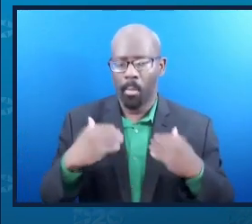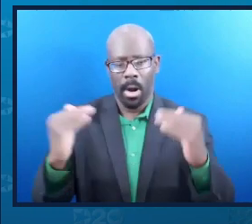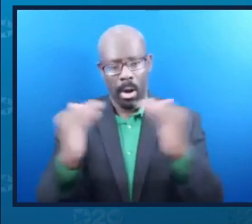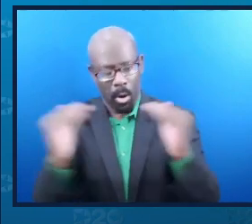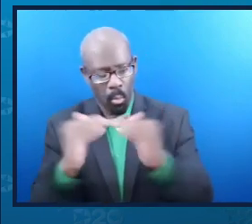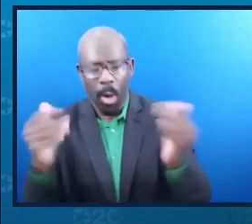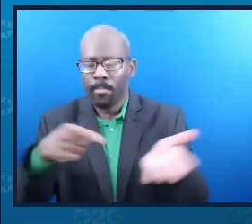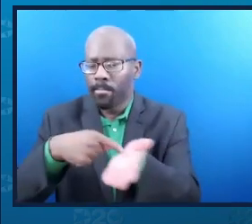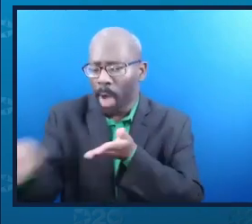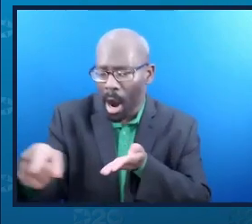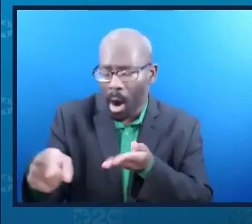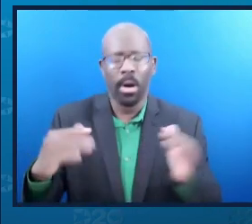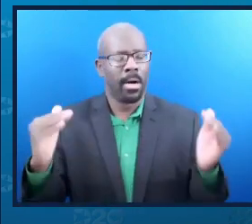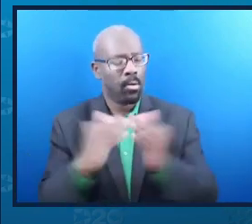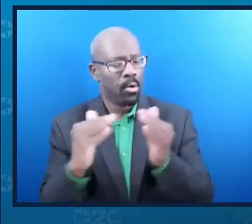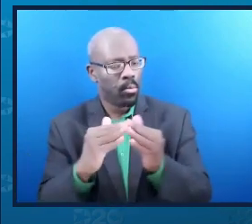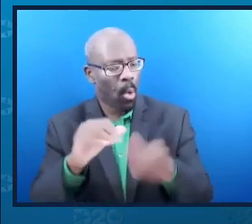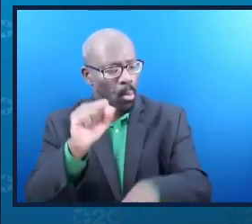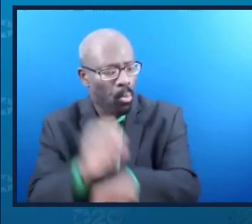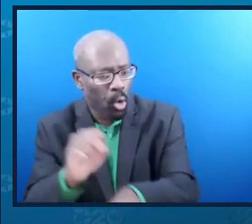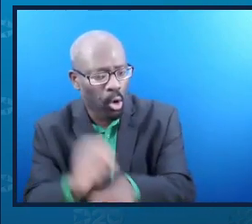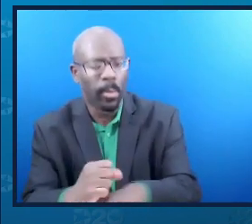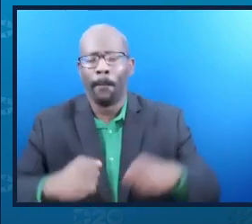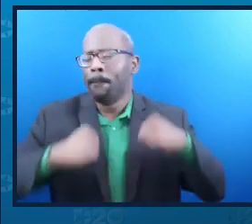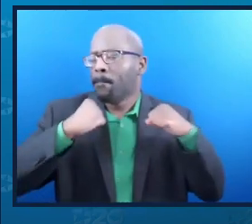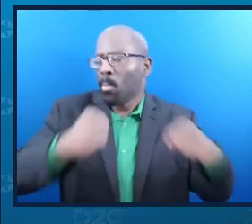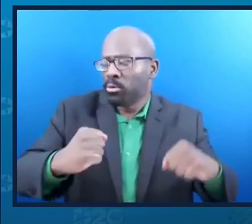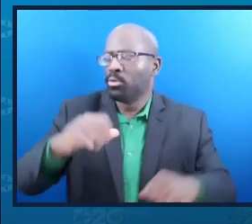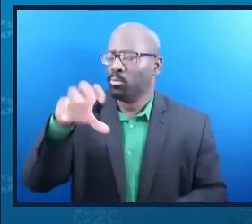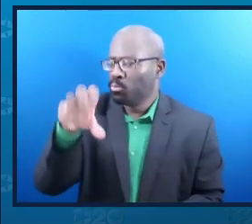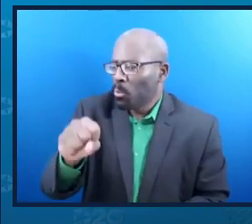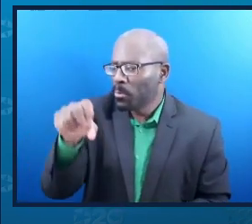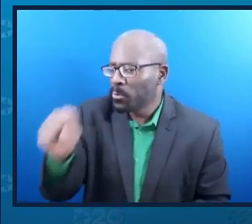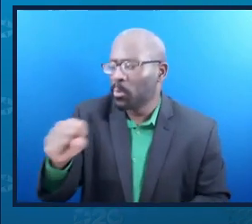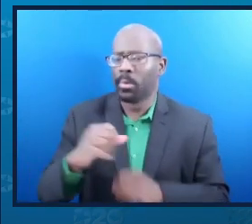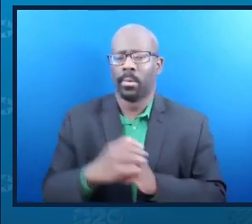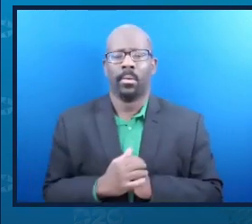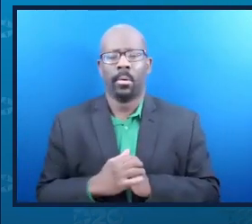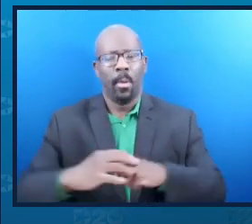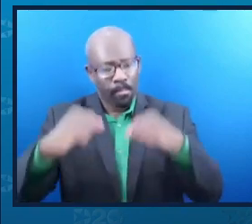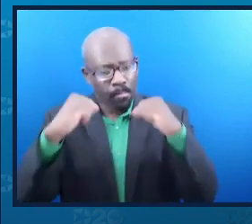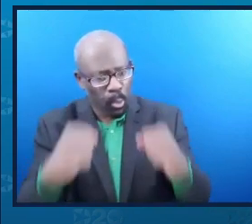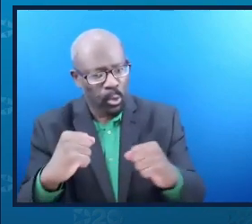AND WHO IS STANDING IN THE WAY? MITCH MCCONNELL AND DONALD